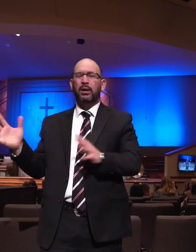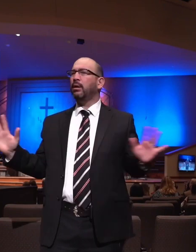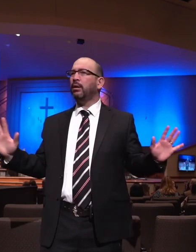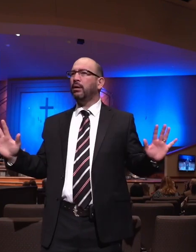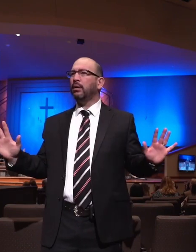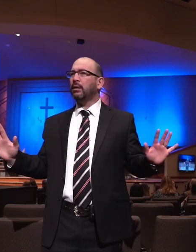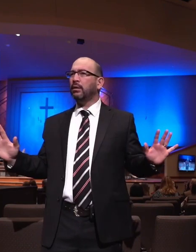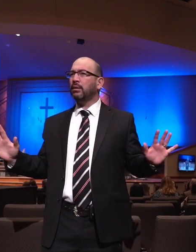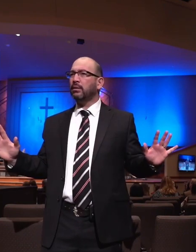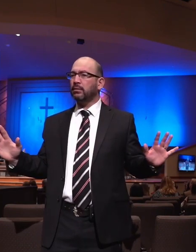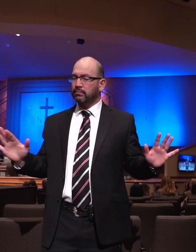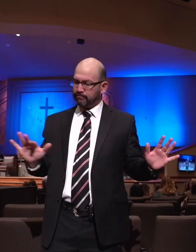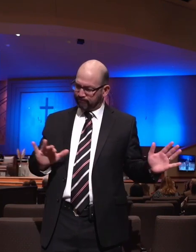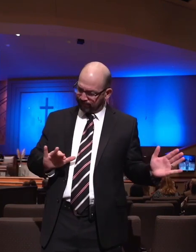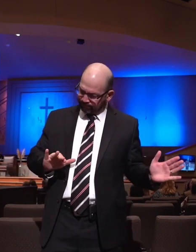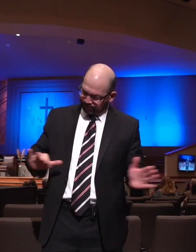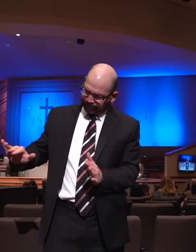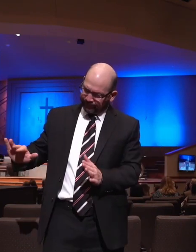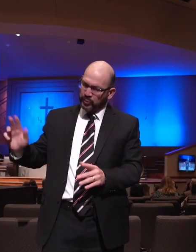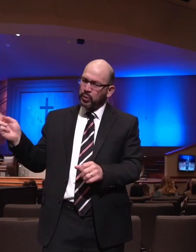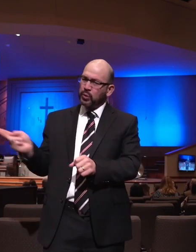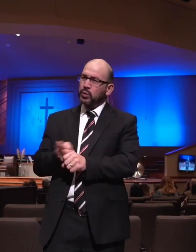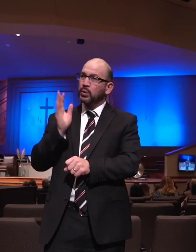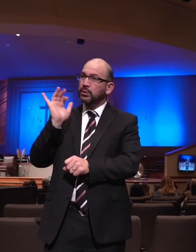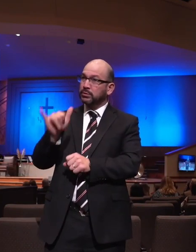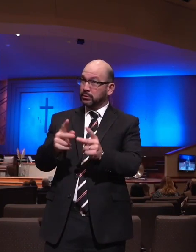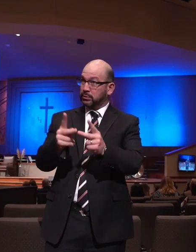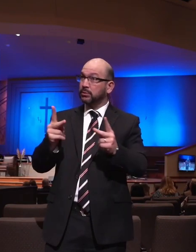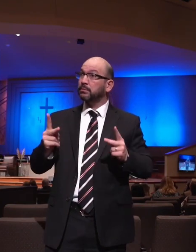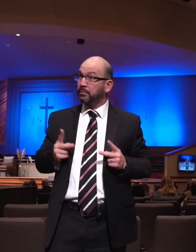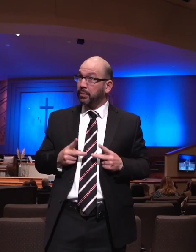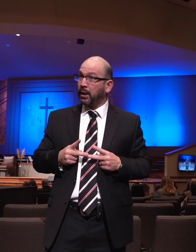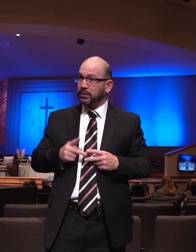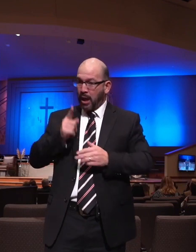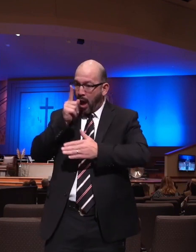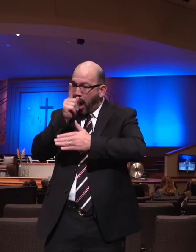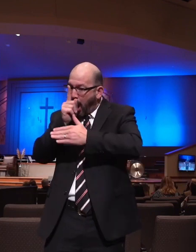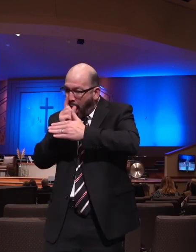look at it that way use the position that you have your humble position may